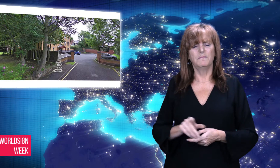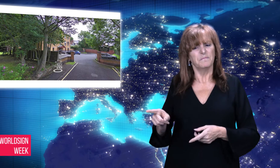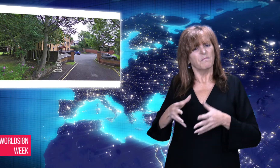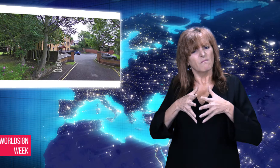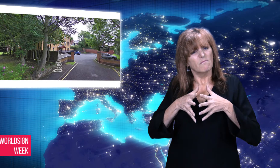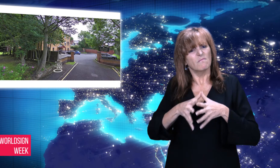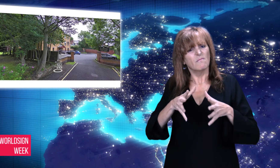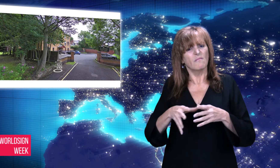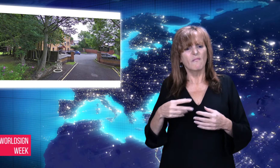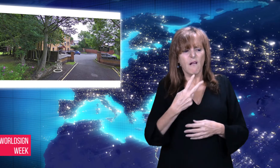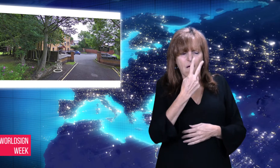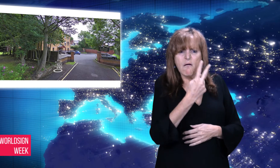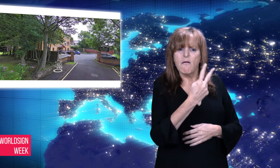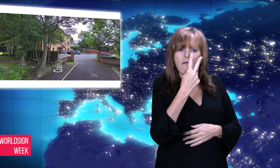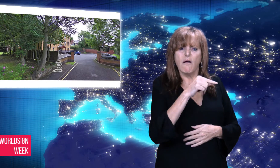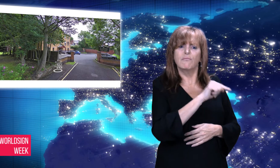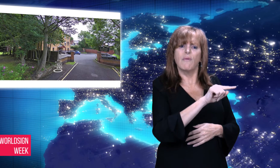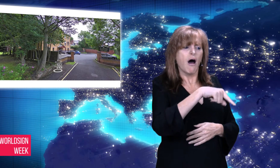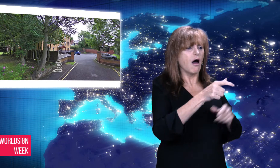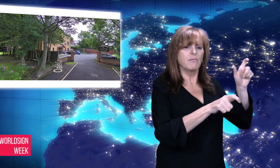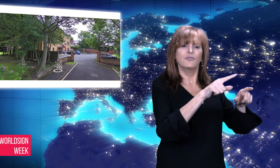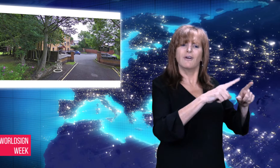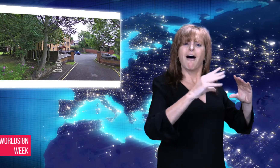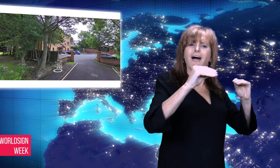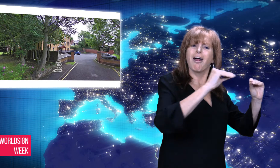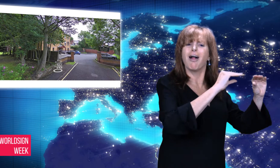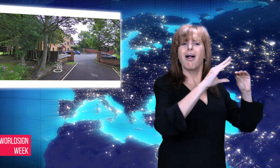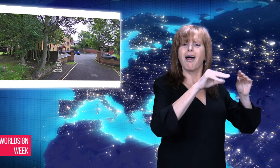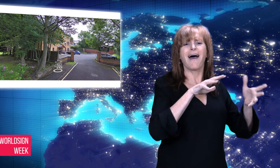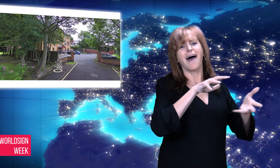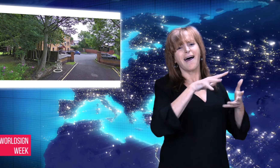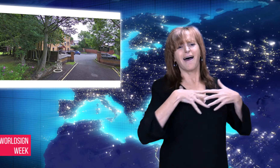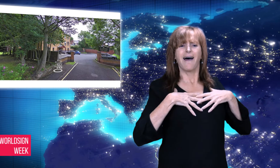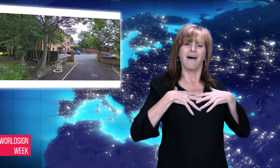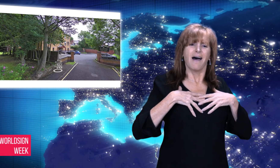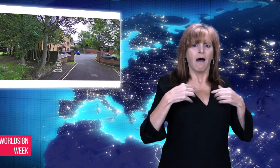He said he watches other residents talk and laugh,